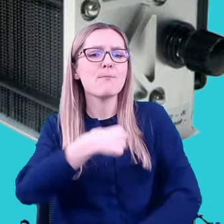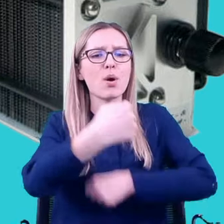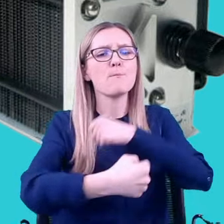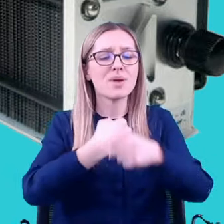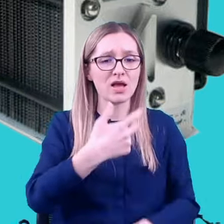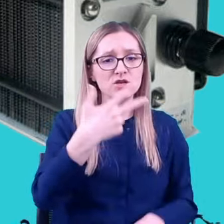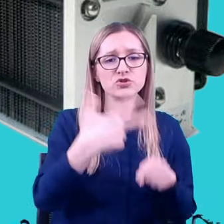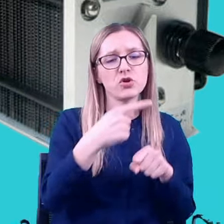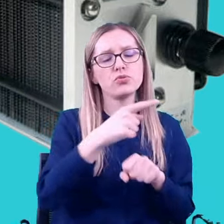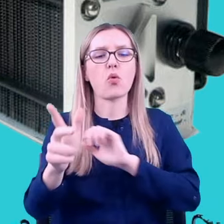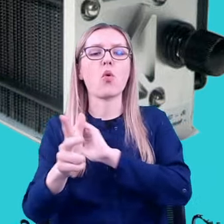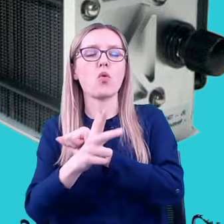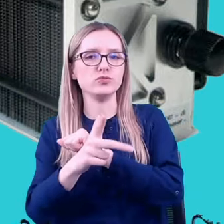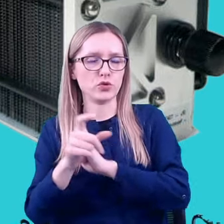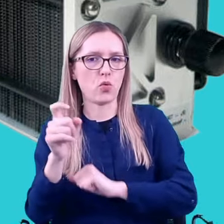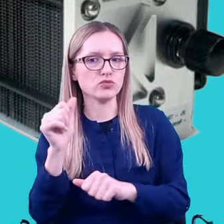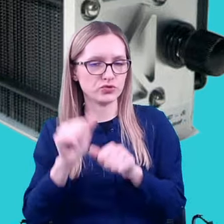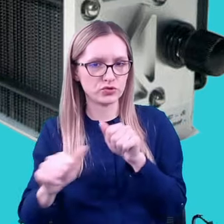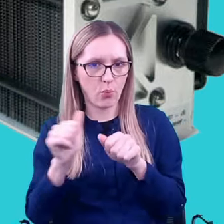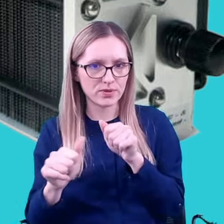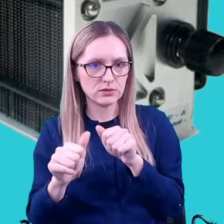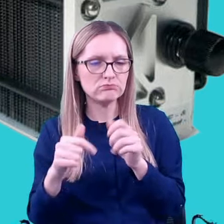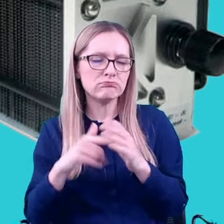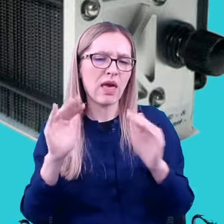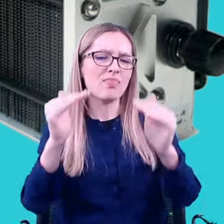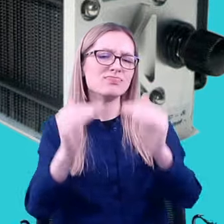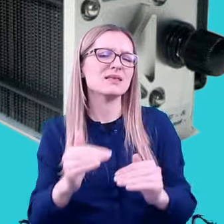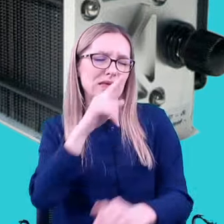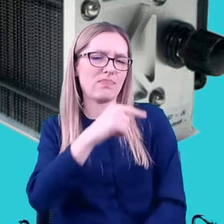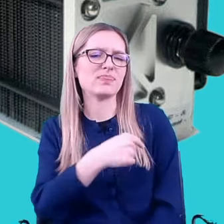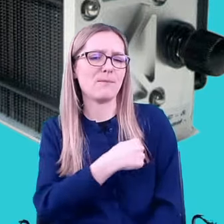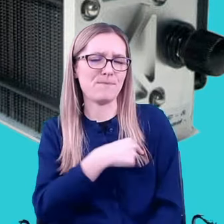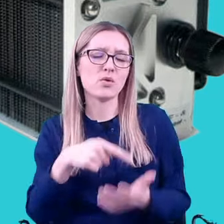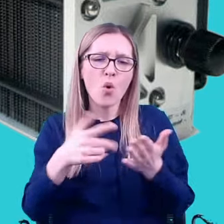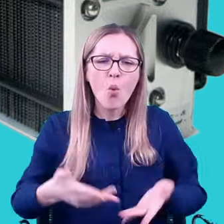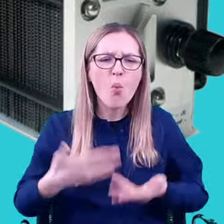which makes them low-temperature cells easy to be practically used.